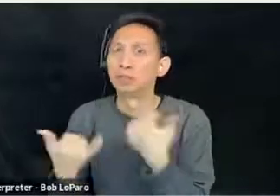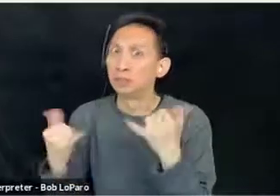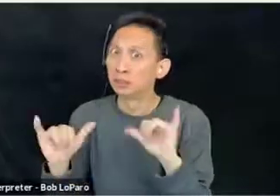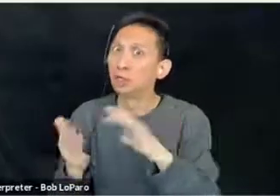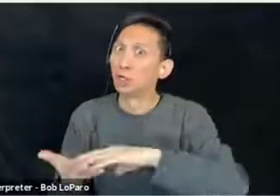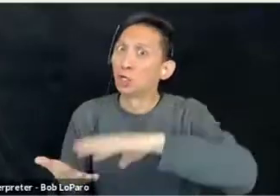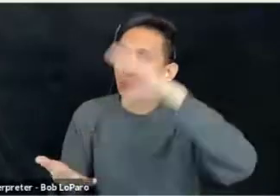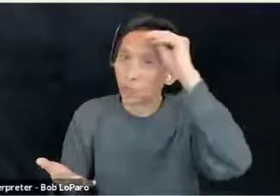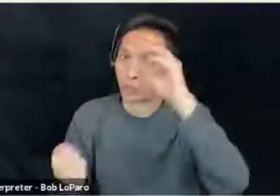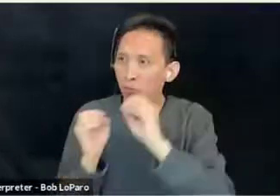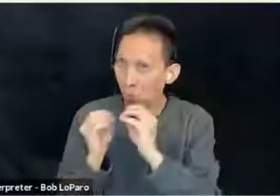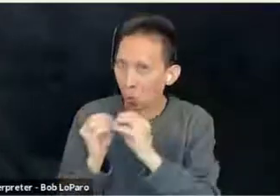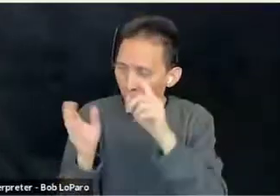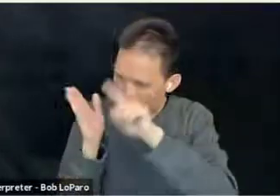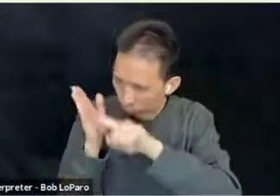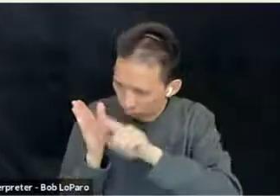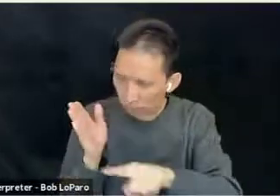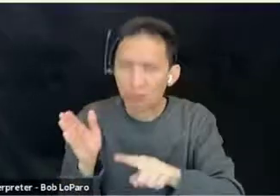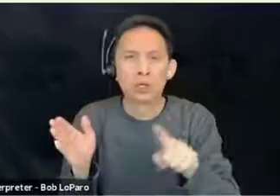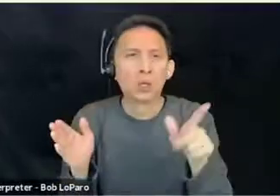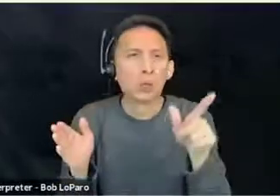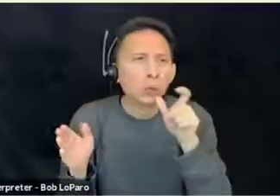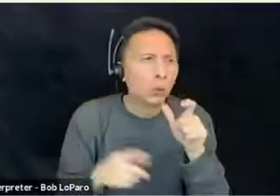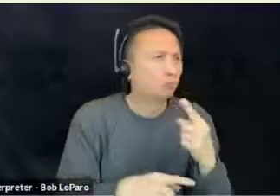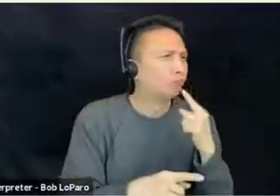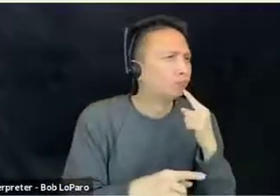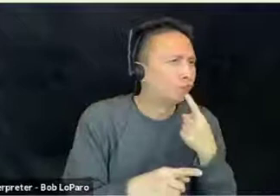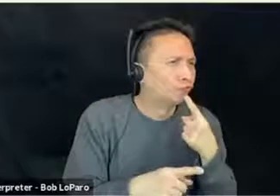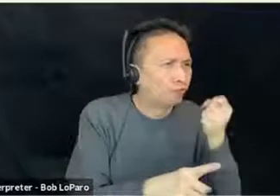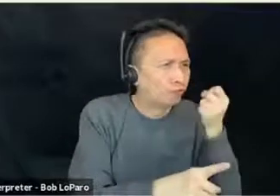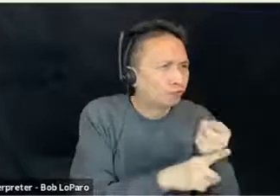and our more mild patients experience as well.